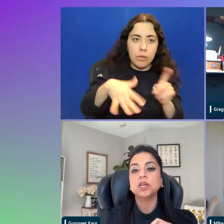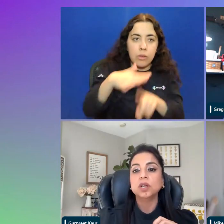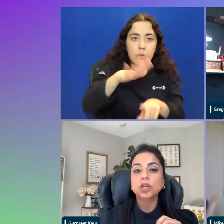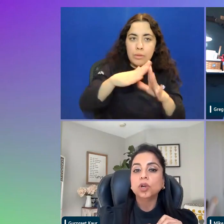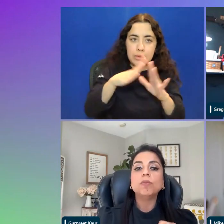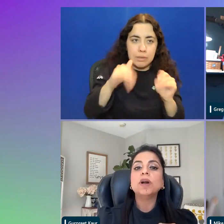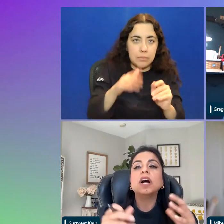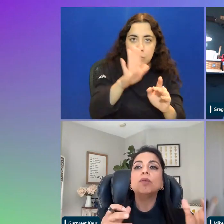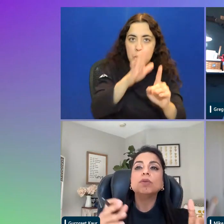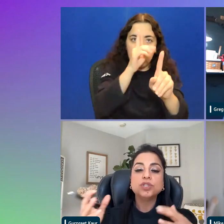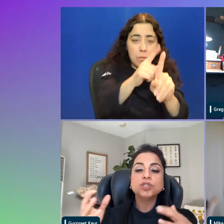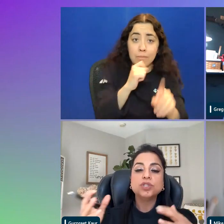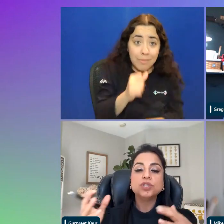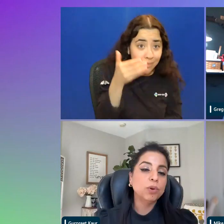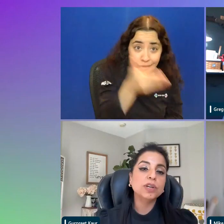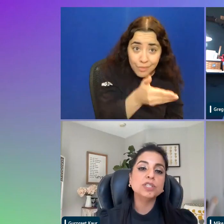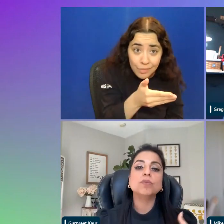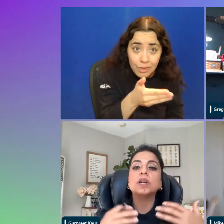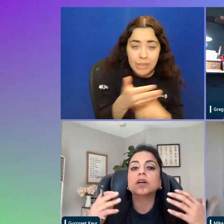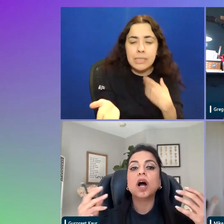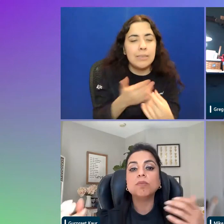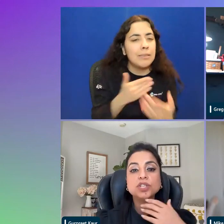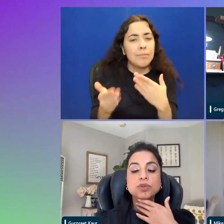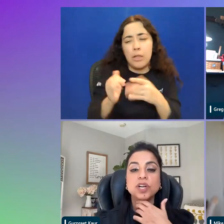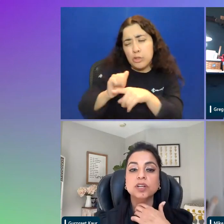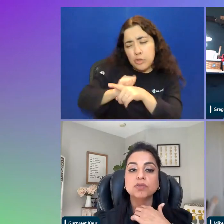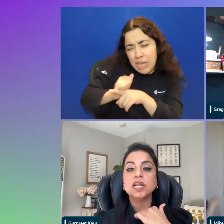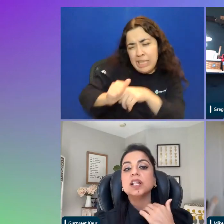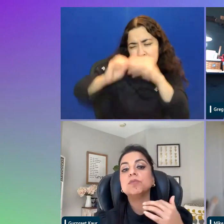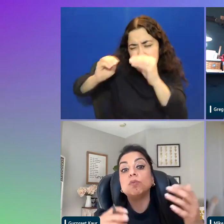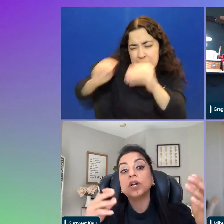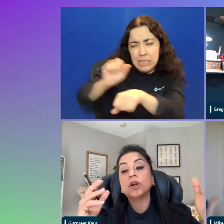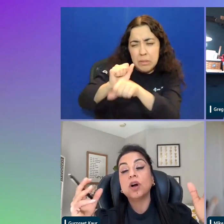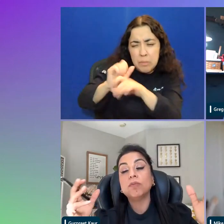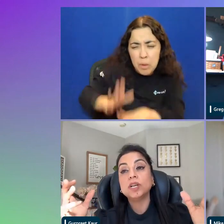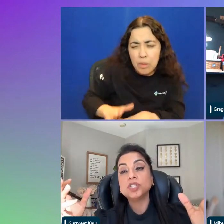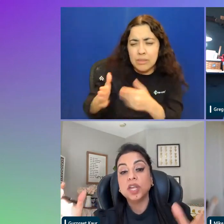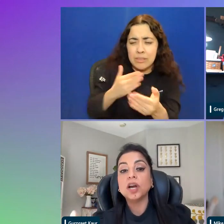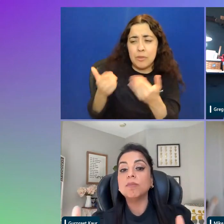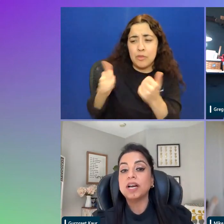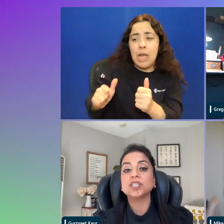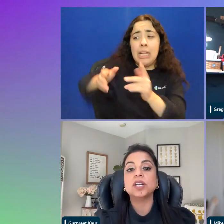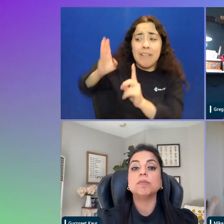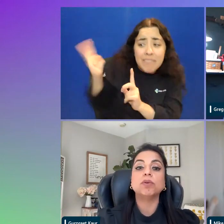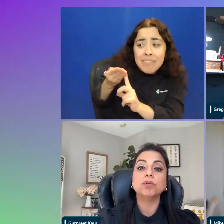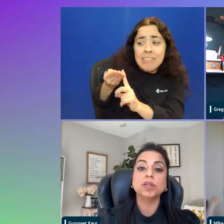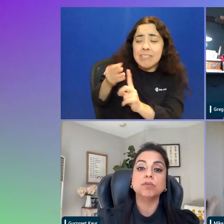goals, no matter how much you train employees, no matter how much you try to sell them, no matter how much they are